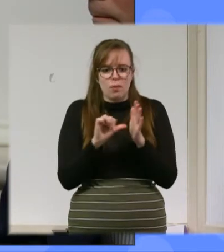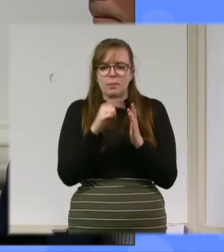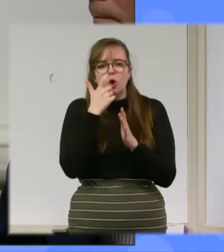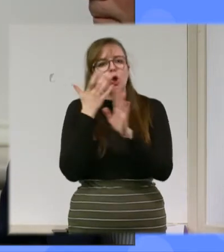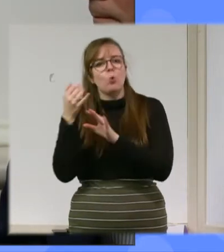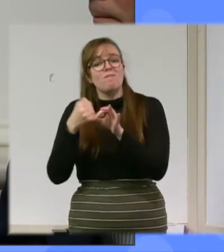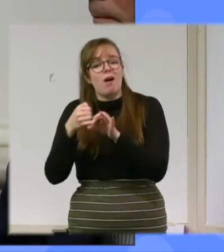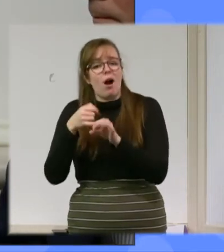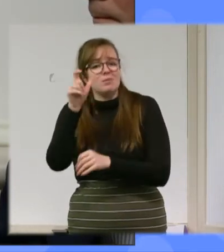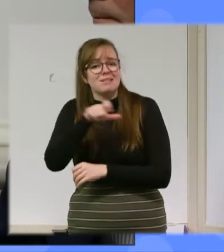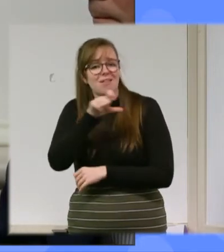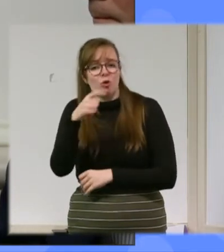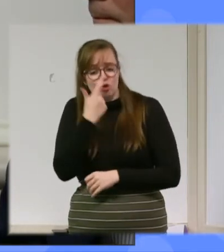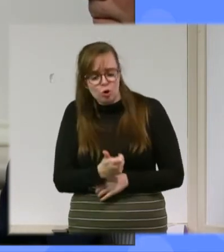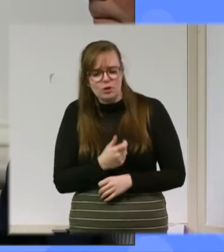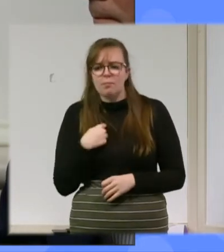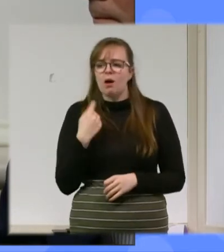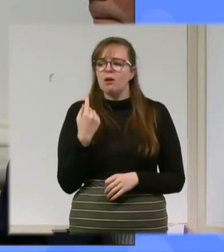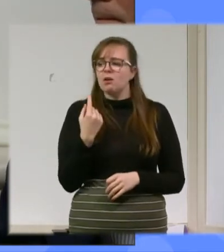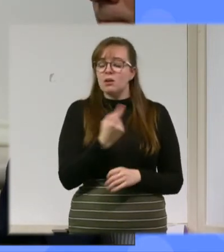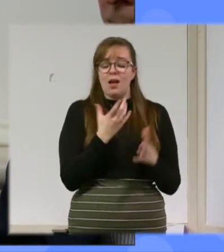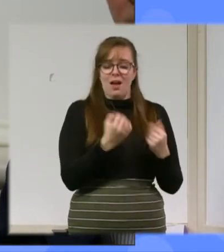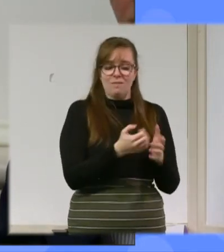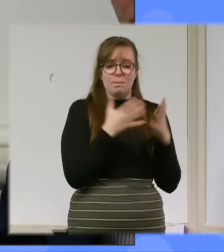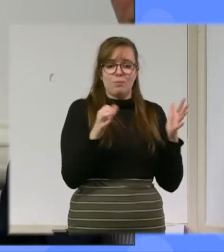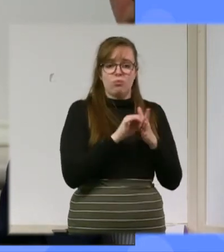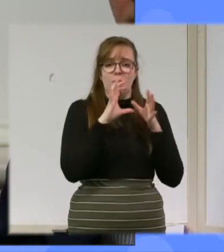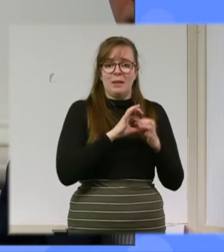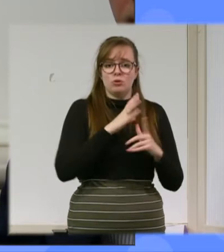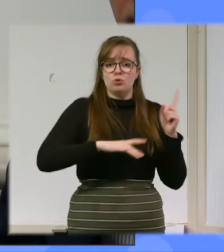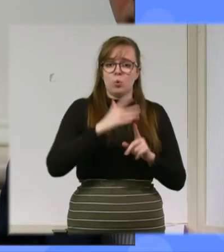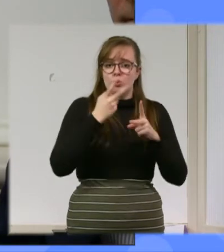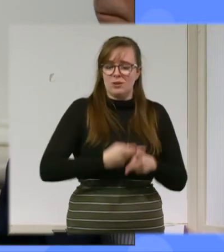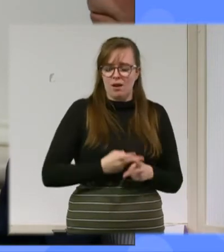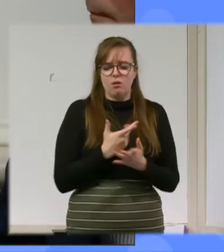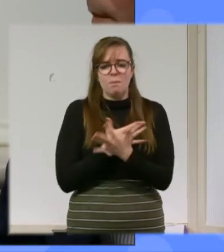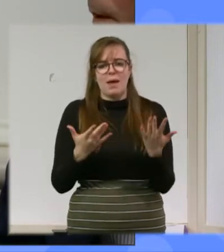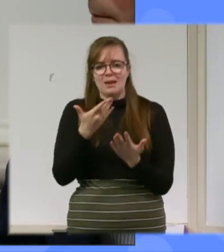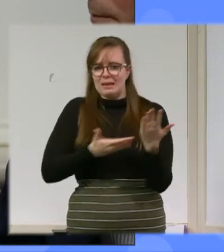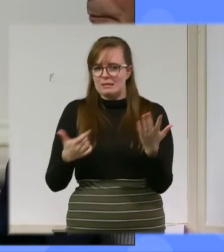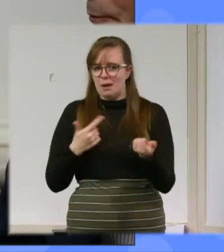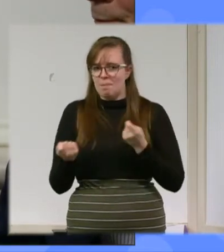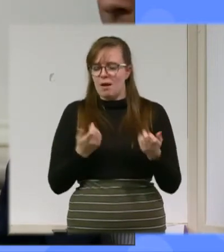think there's a lot of pointed out that's the big issue around social care there's a number of cases I'm dealing at the moment that's called embed blocking